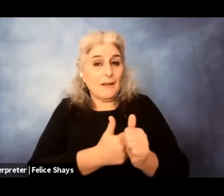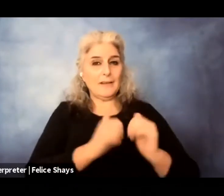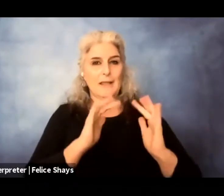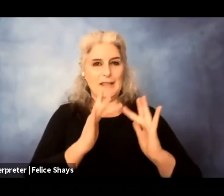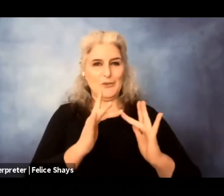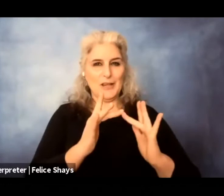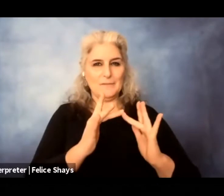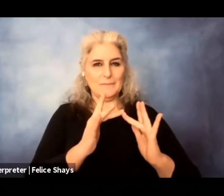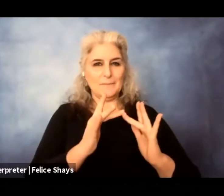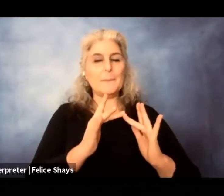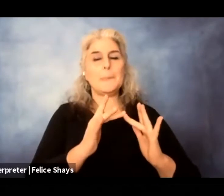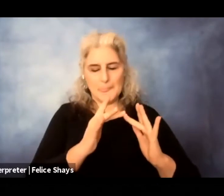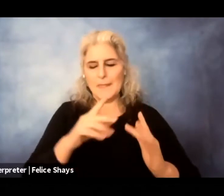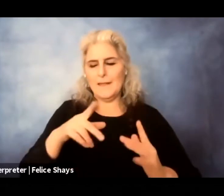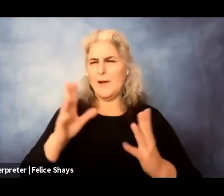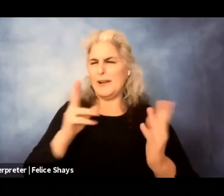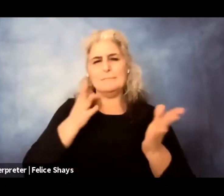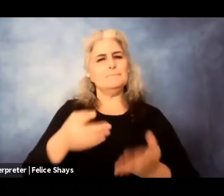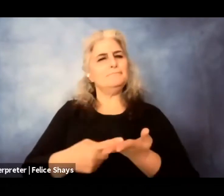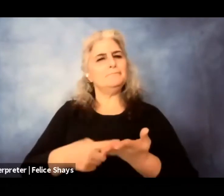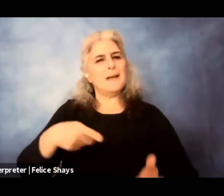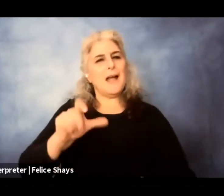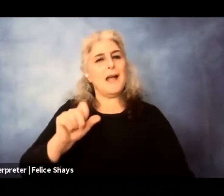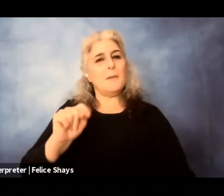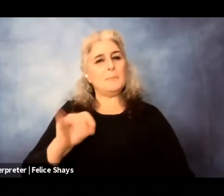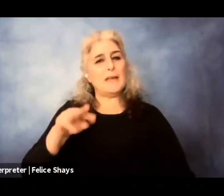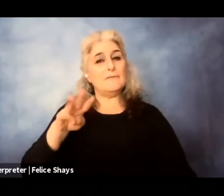so platforms for the people are generally built out of the building blocks